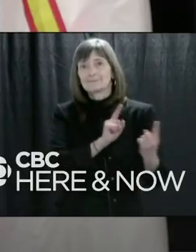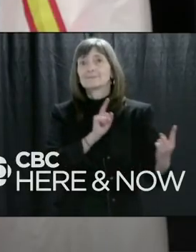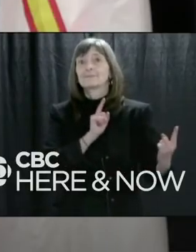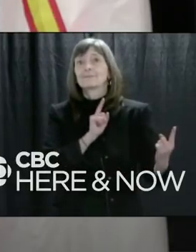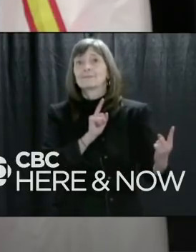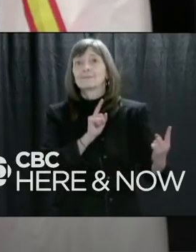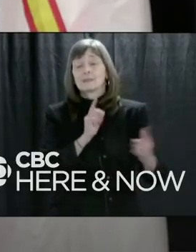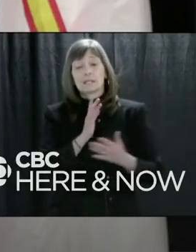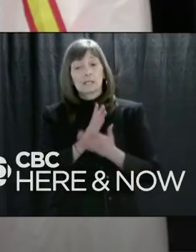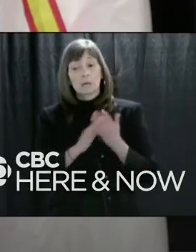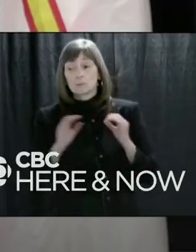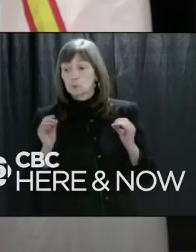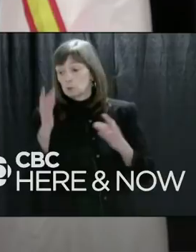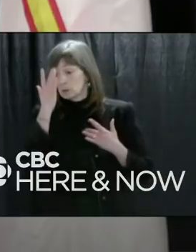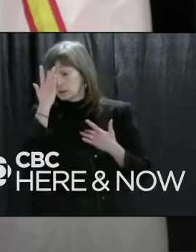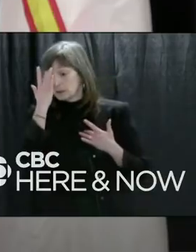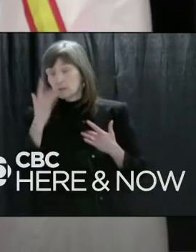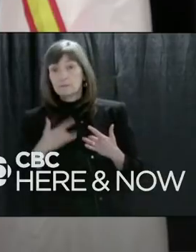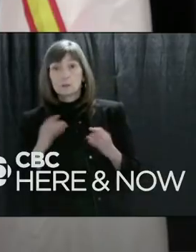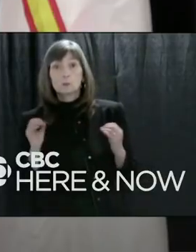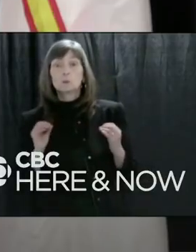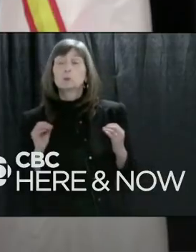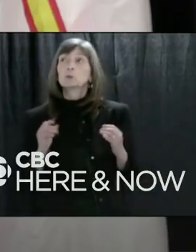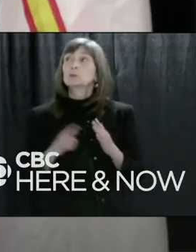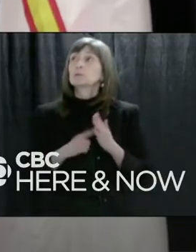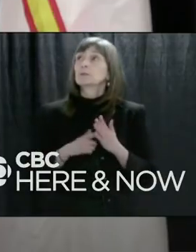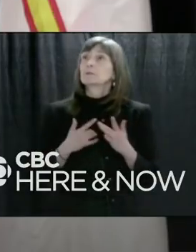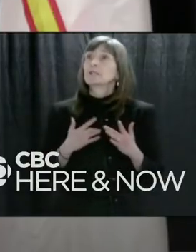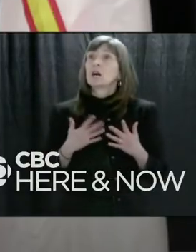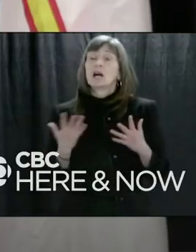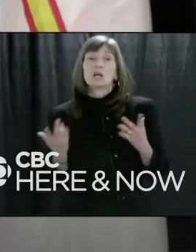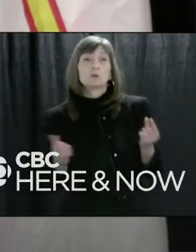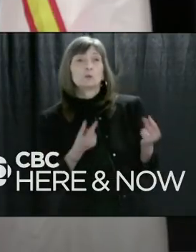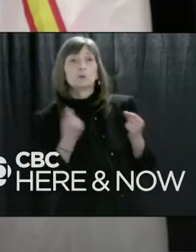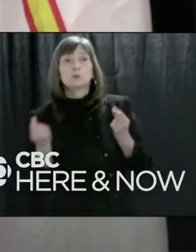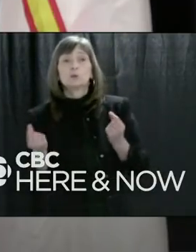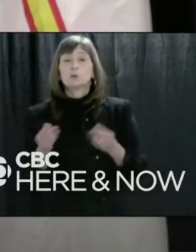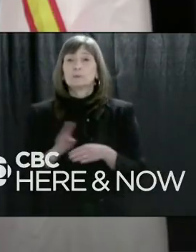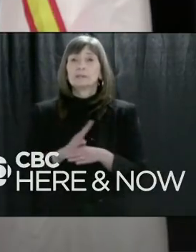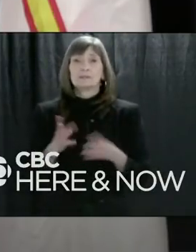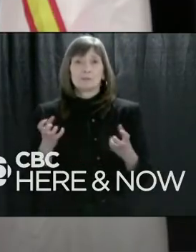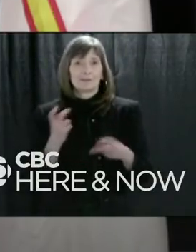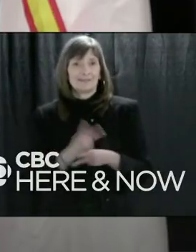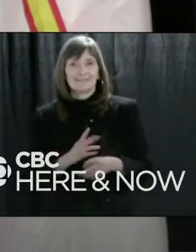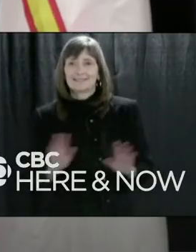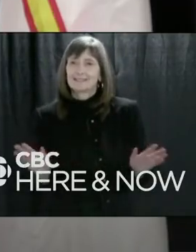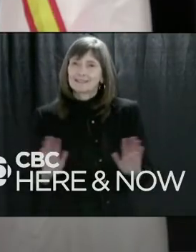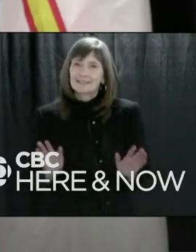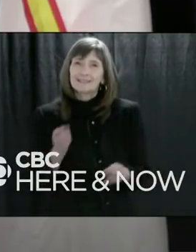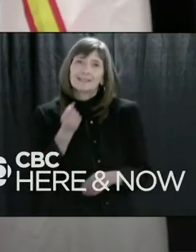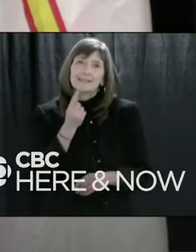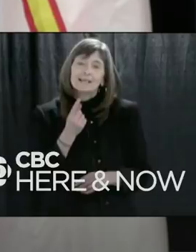REALISING THAT FOR THOSE THAT A SYMPTOMATIC, THERE'S ALWAYS SOMETIMES A NEED TO DO SOME